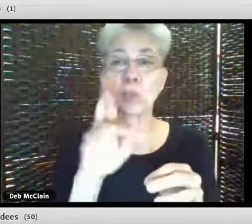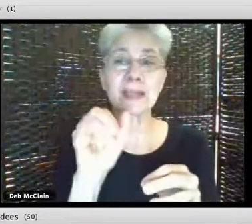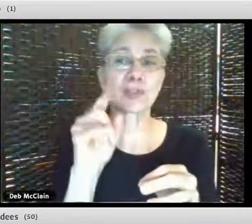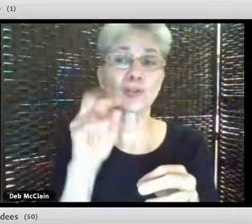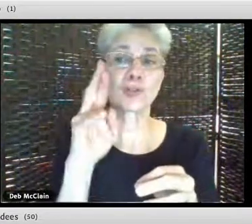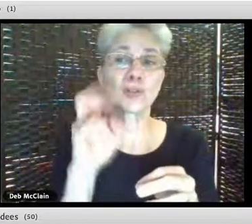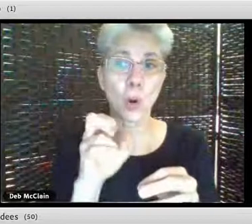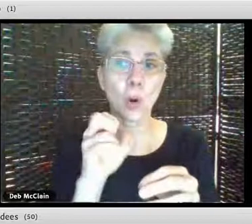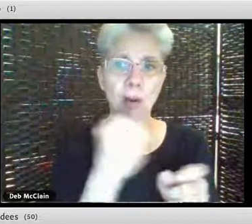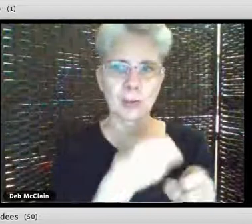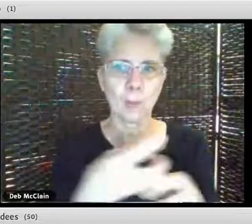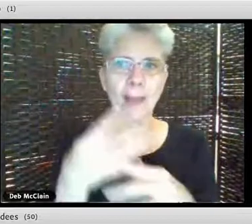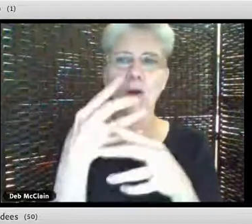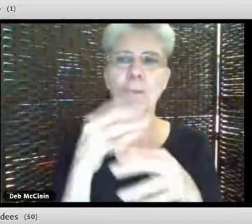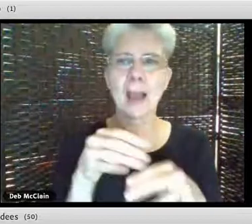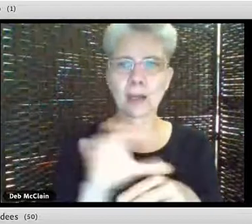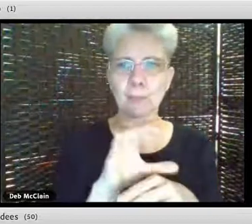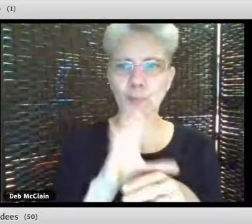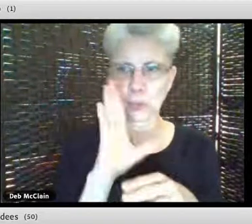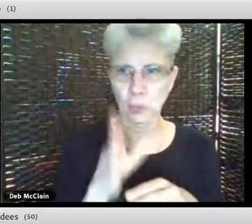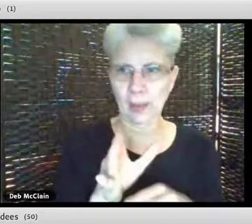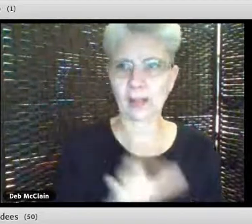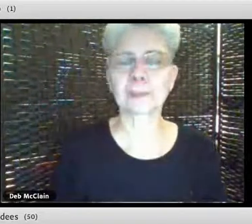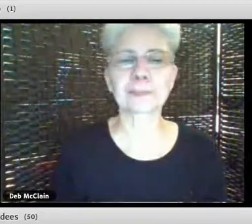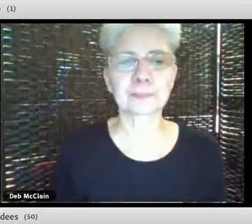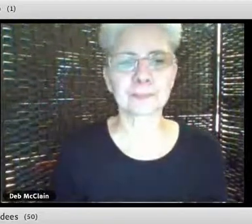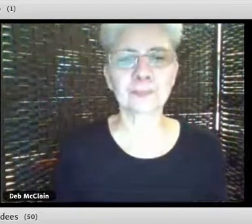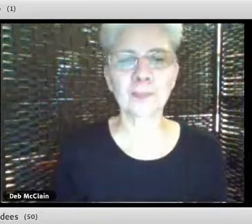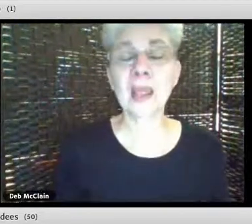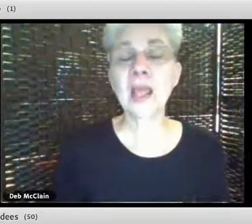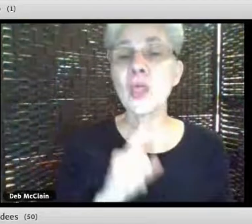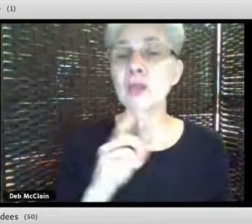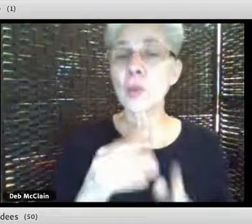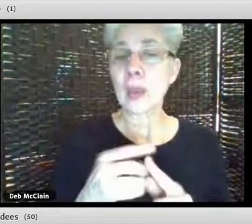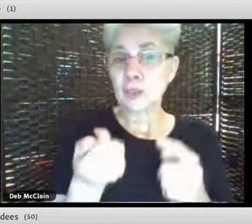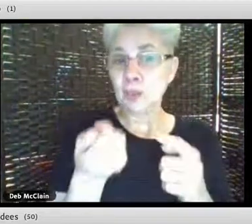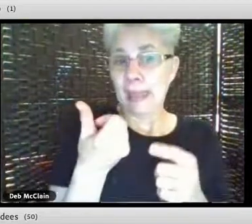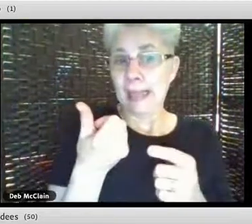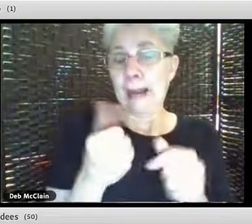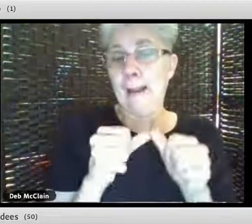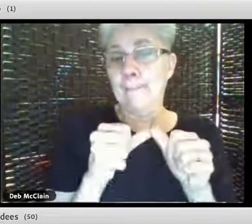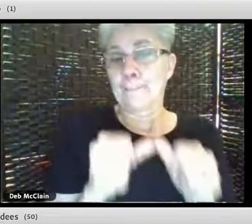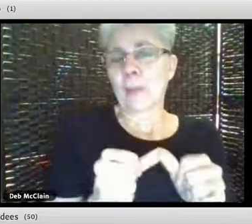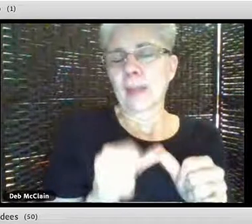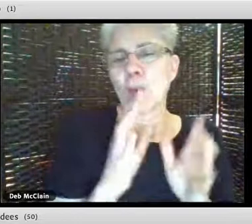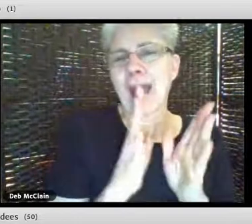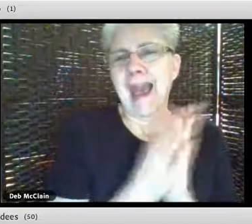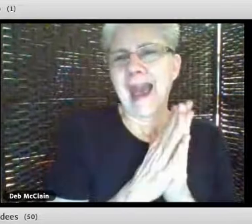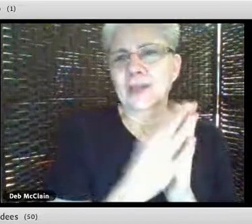this is going to put it back on my computer. There is a way to delete it permanently, and it will ask you, like, two times